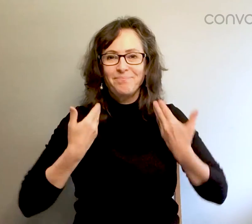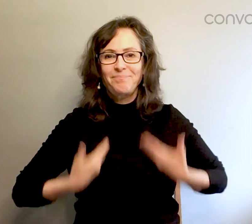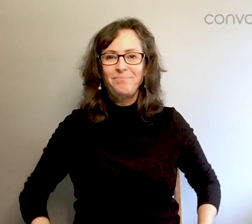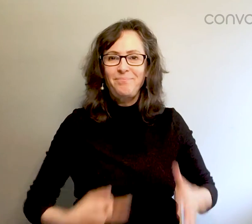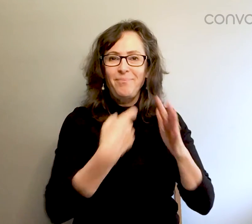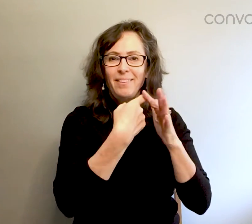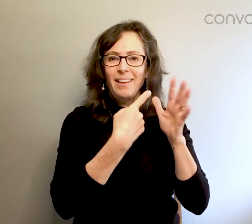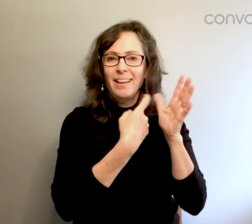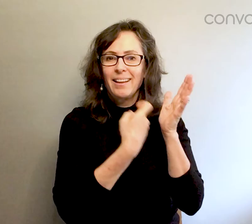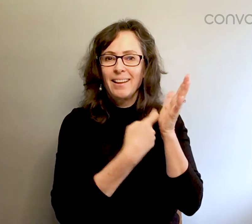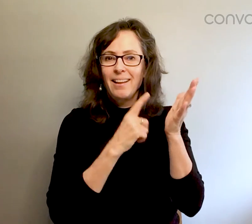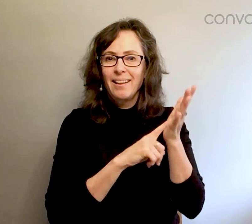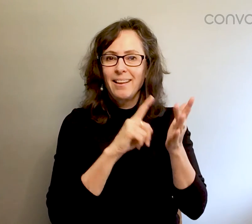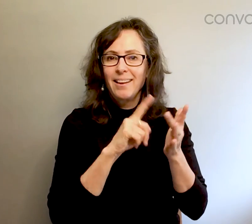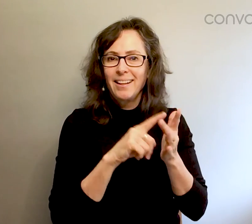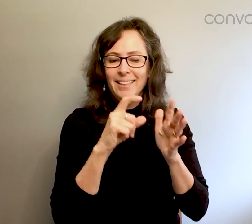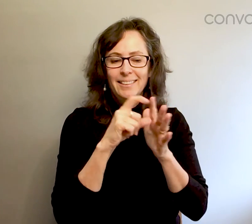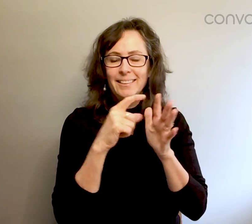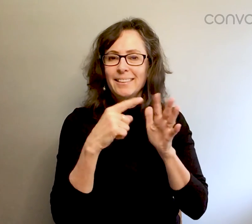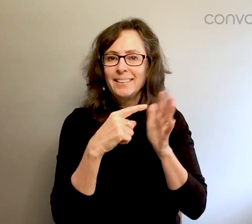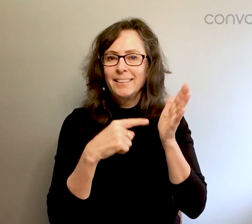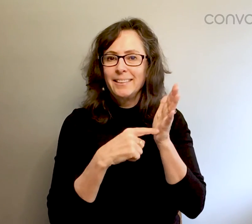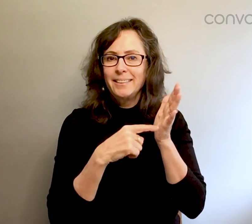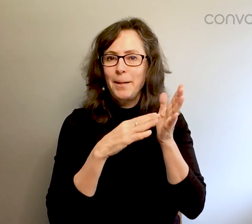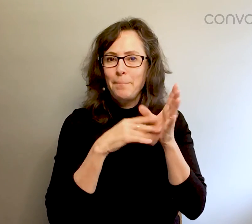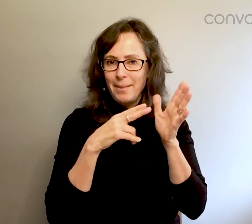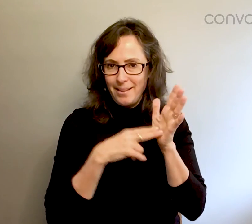I am Karli Dettman